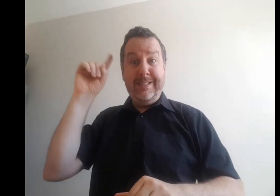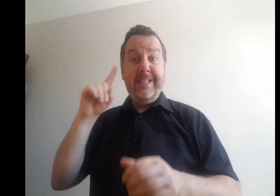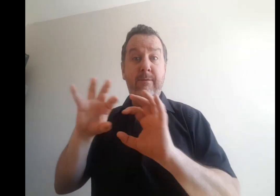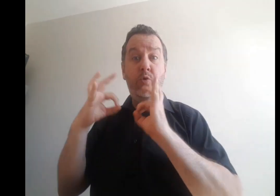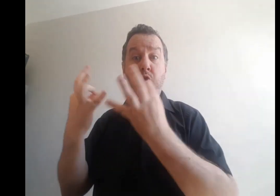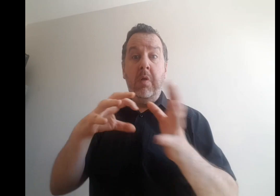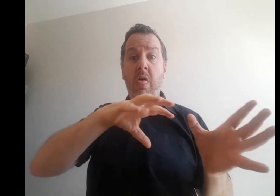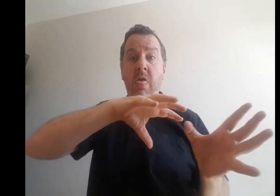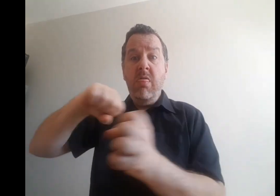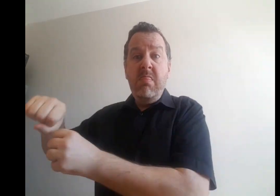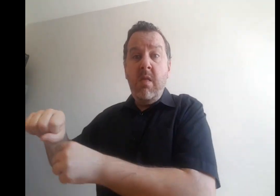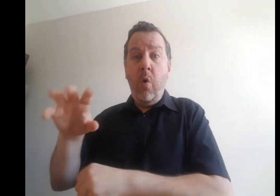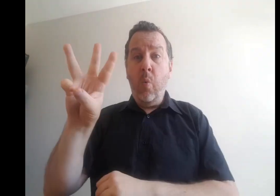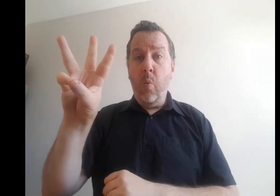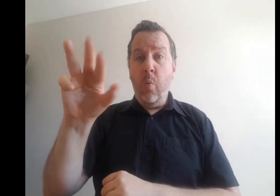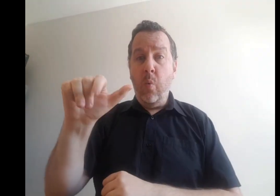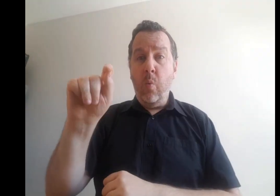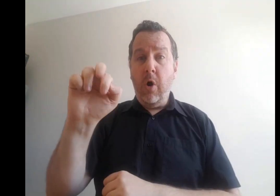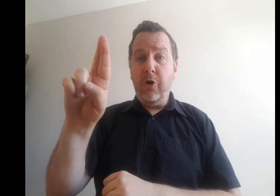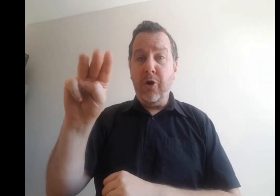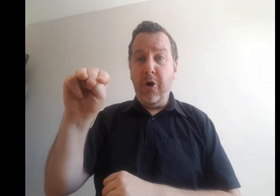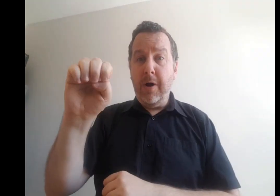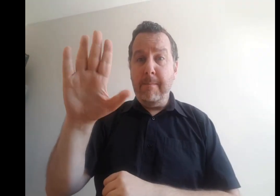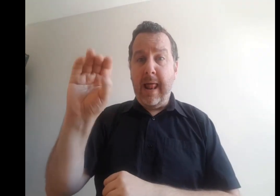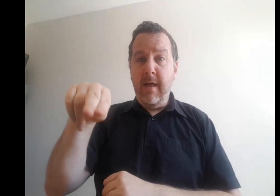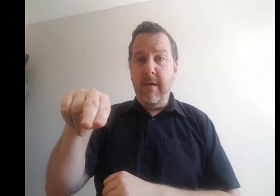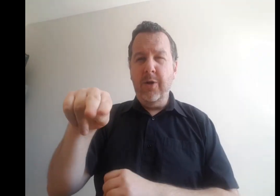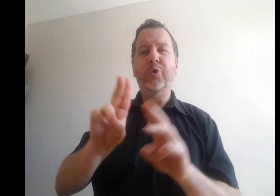intended for the entire group, and they ate it all themselves.